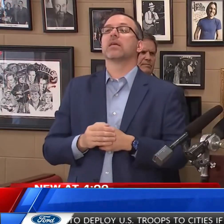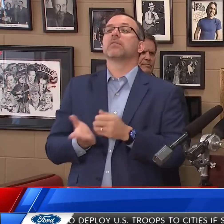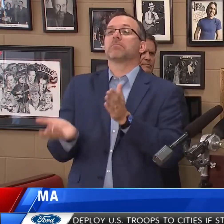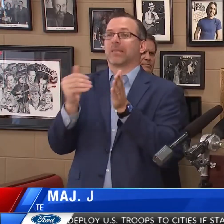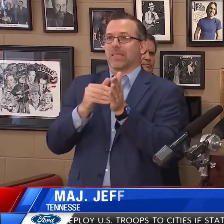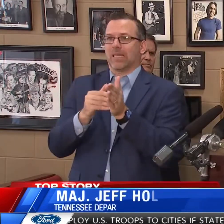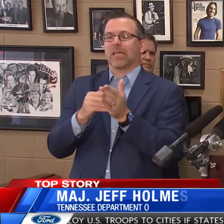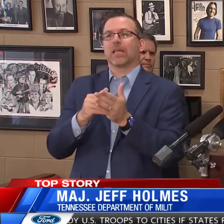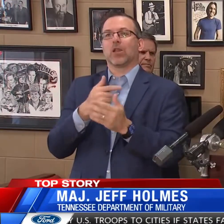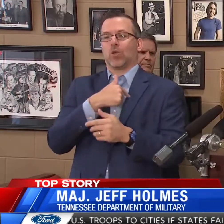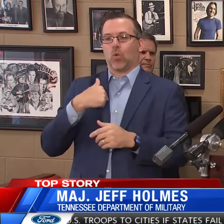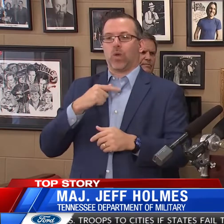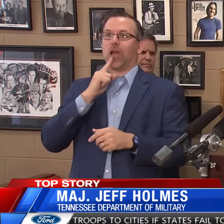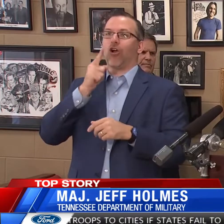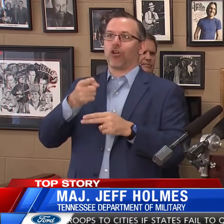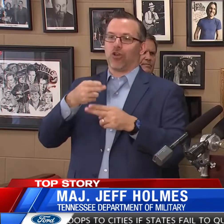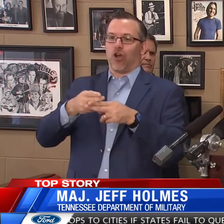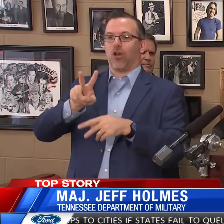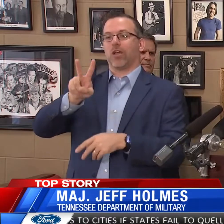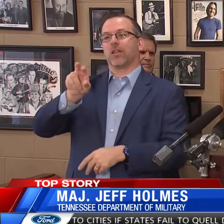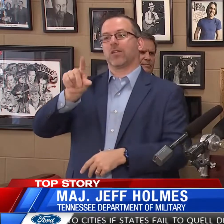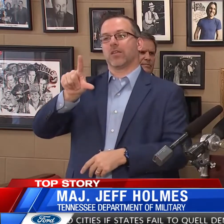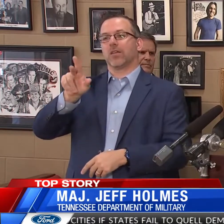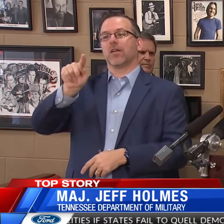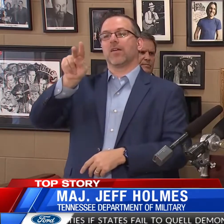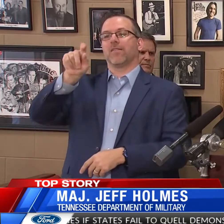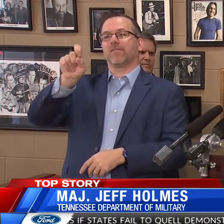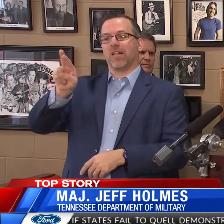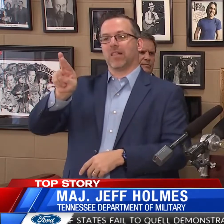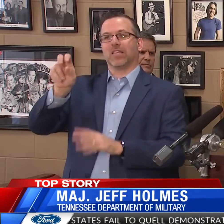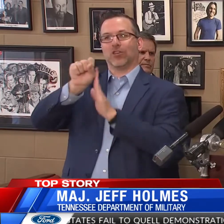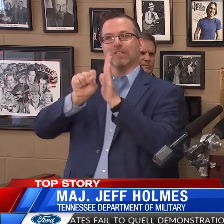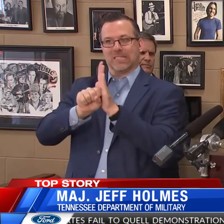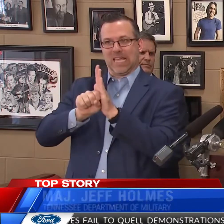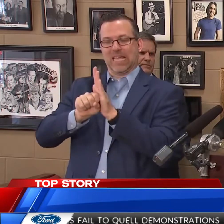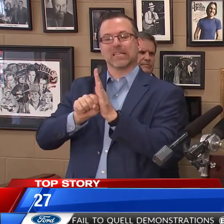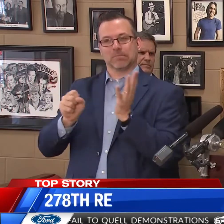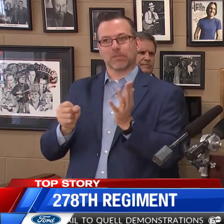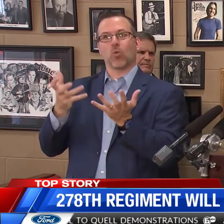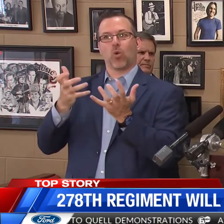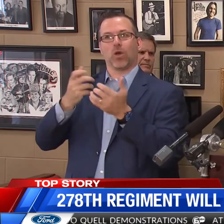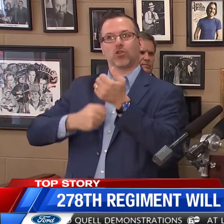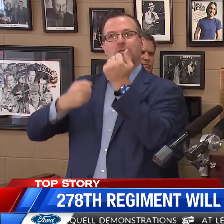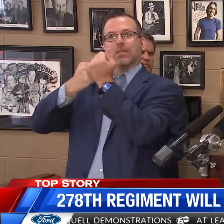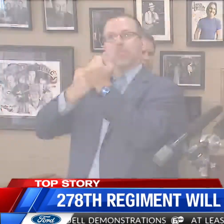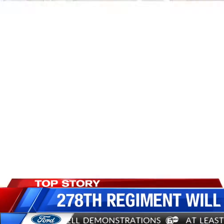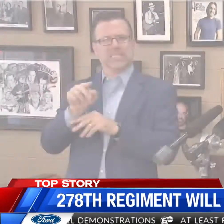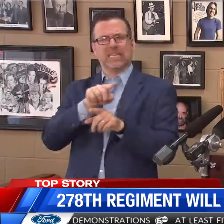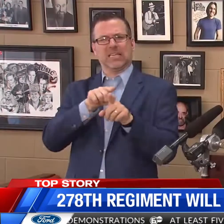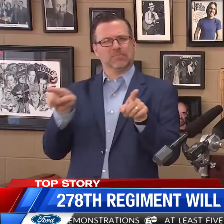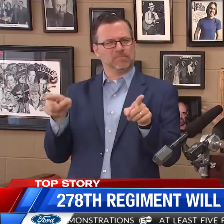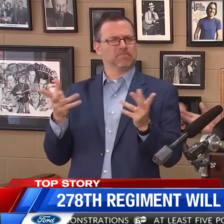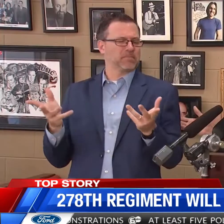EXEMPLIFYING THAT IN OUR EFFORTS TO SUPPORT THE NATIONAL 24:25 WHETHER ITS OUR VOLUNTEER SPIRIT THAT WHEN THE NATION'S CAPITAL ASKS FOR VOLUTNEERS TO HELP WE DO THAT AS WELL. WE ARE